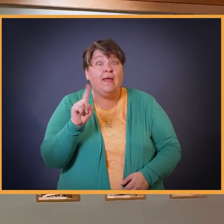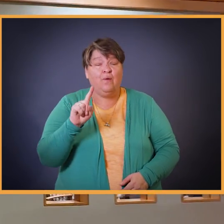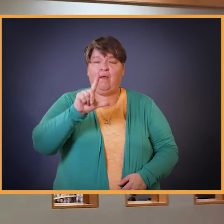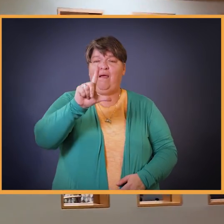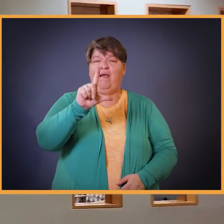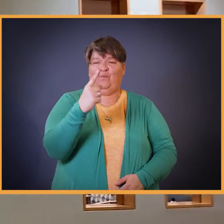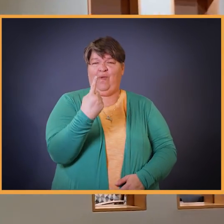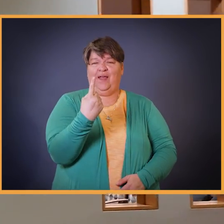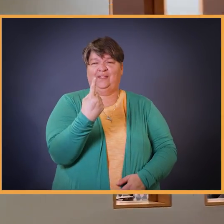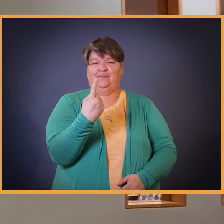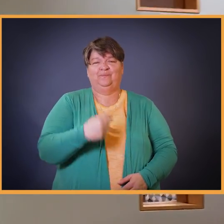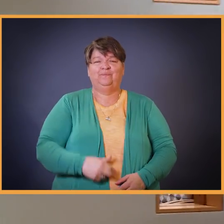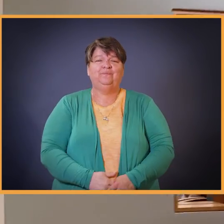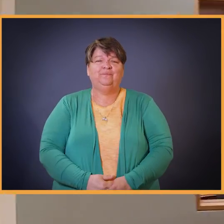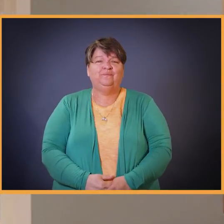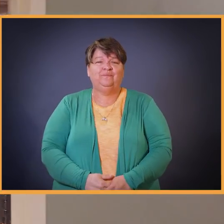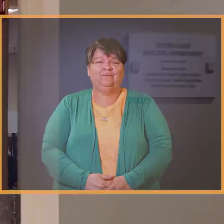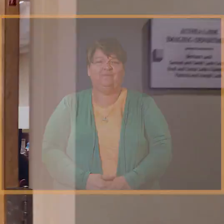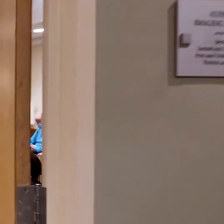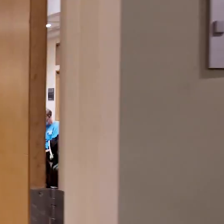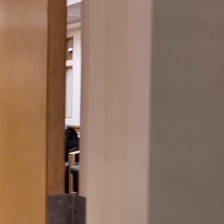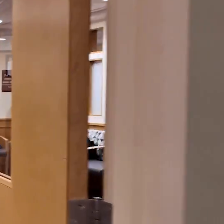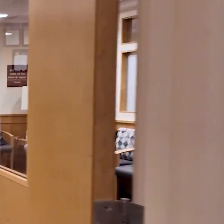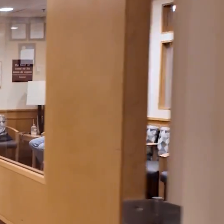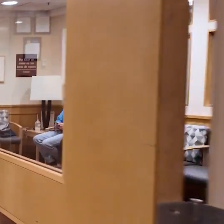go to floor L1 of the Dana building.